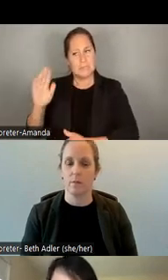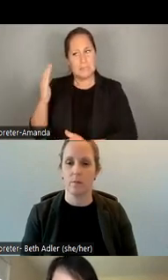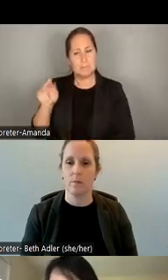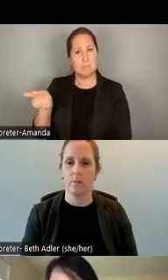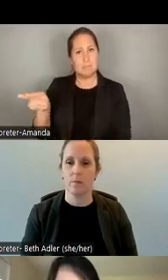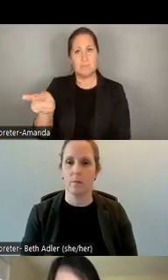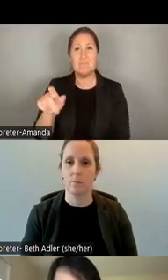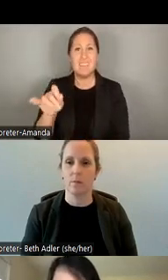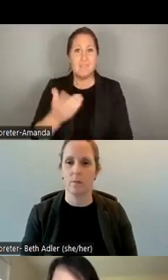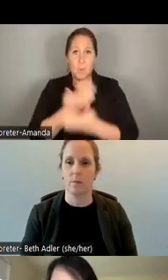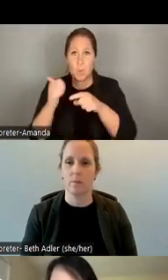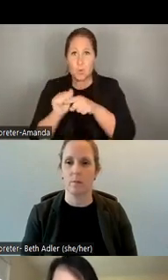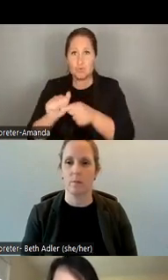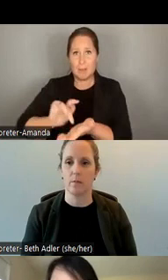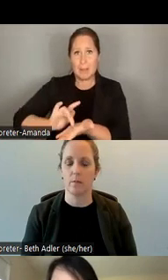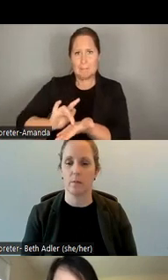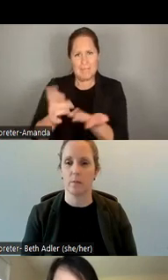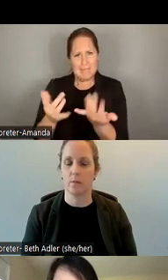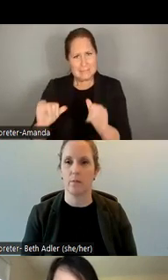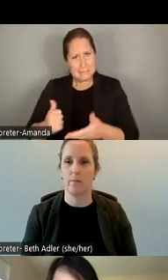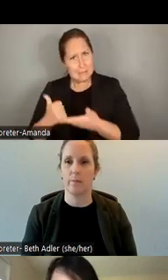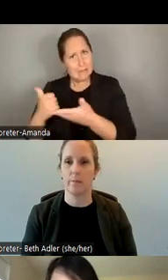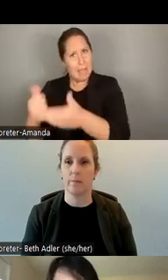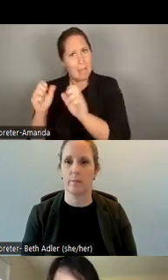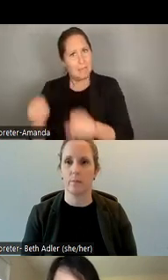in medicine you still absolutely can help a normal respiratory rate is generally thought